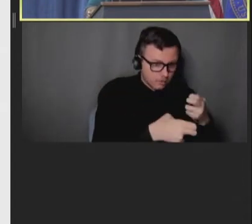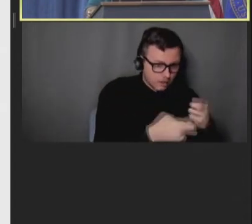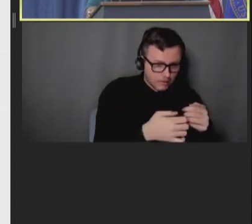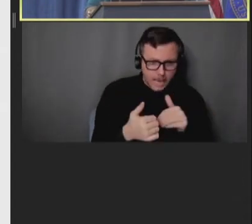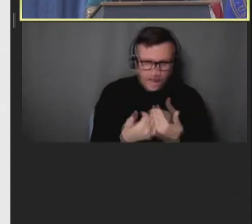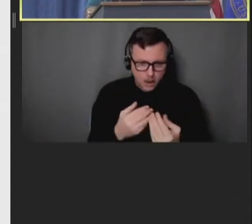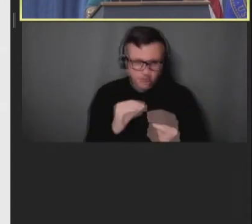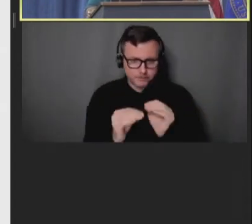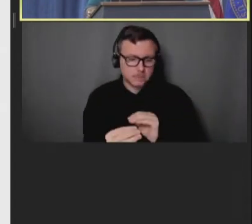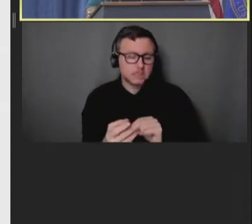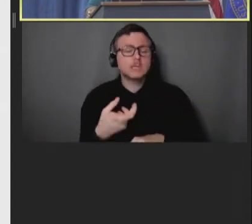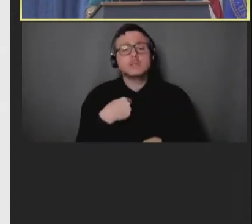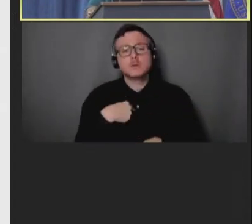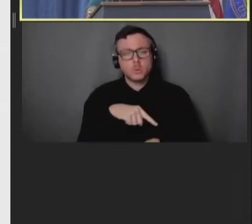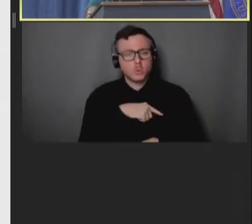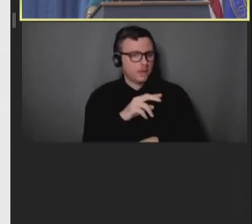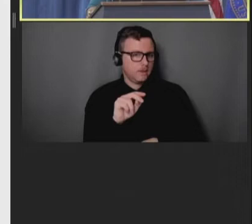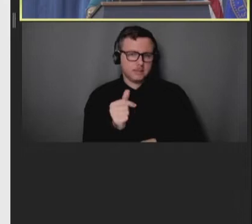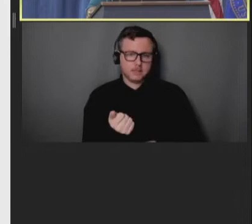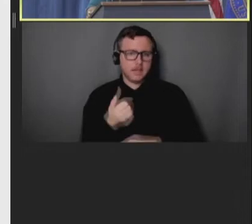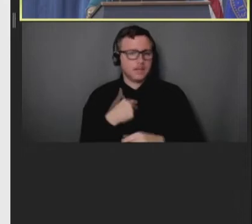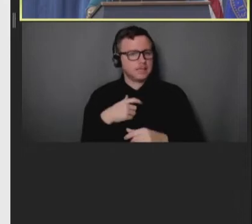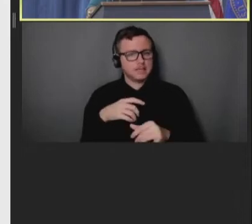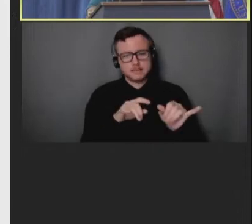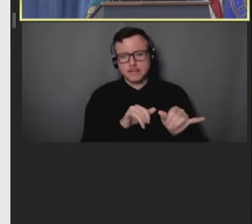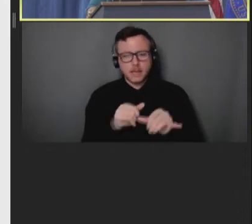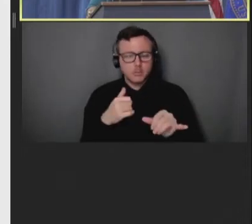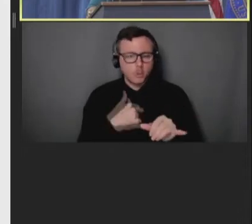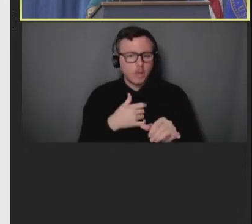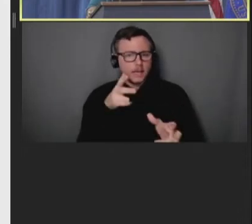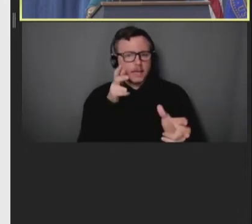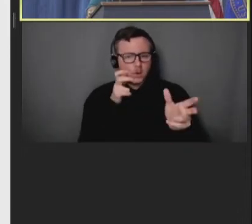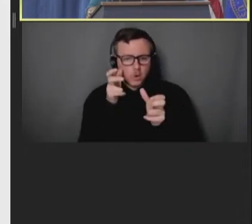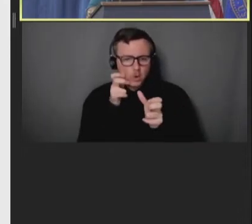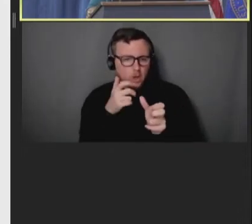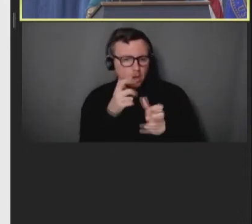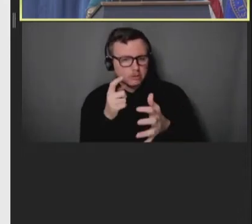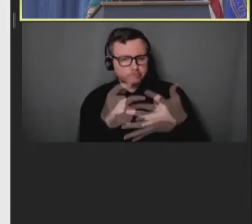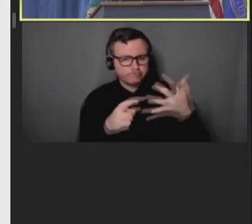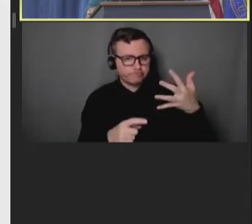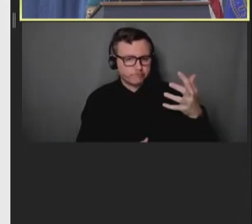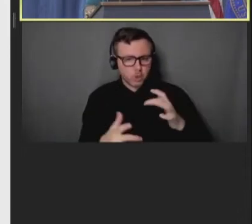When we were hearing a lot of these concerns, we worked very closely with